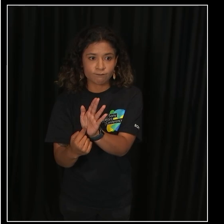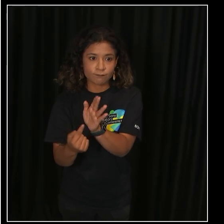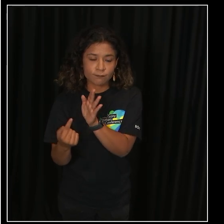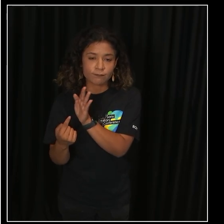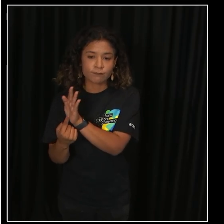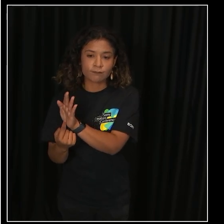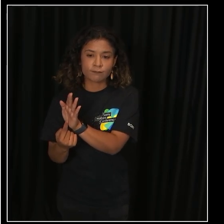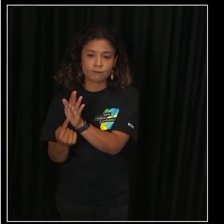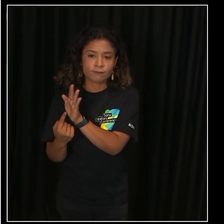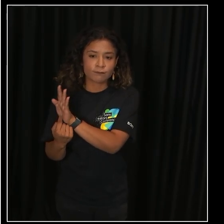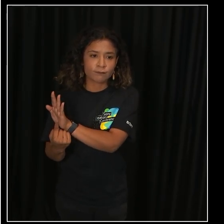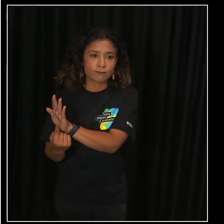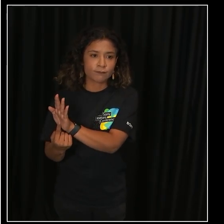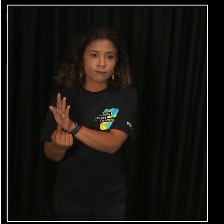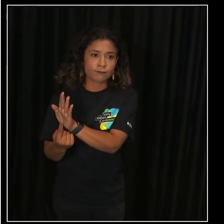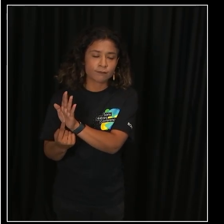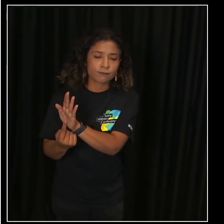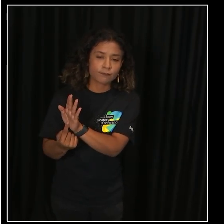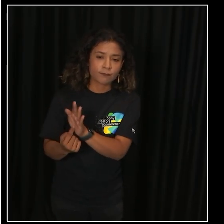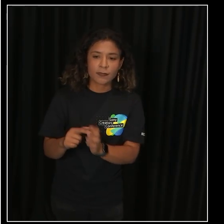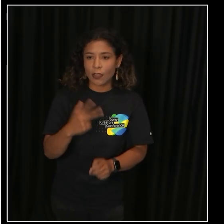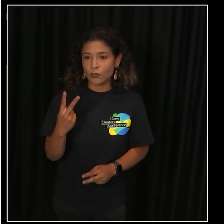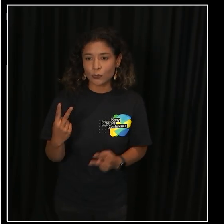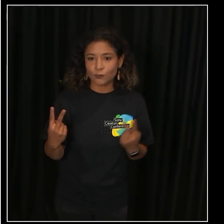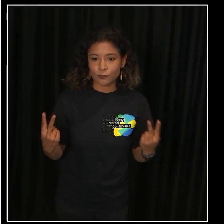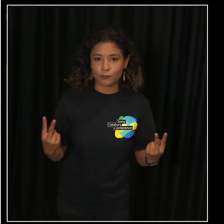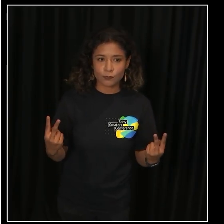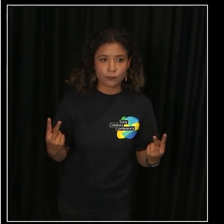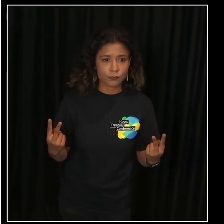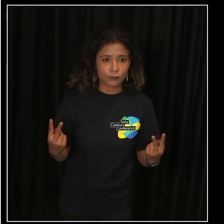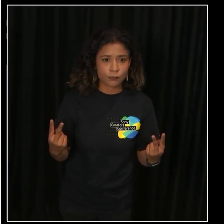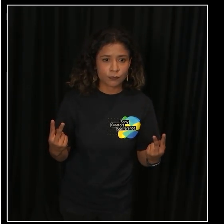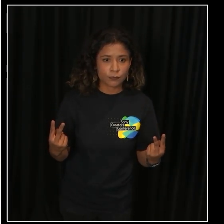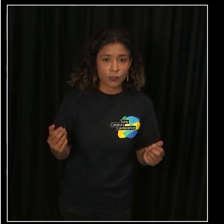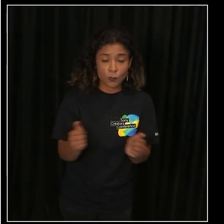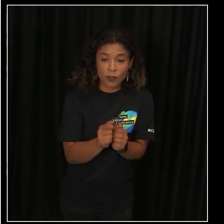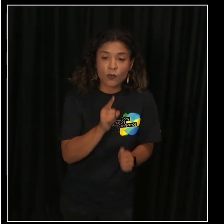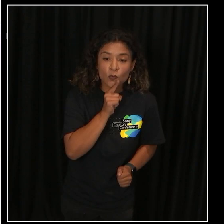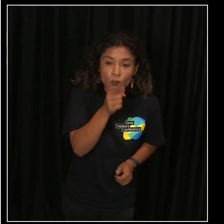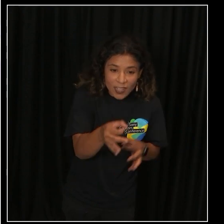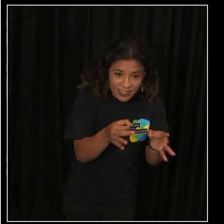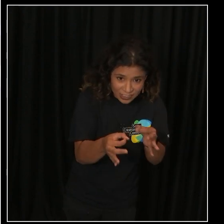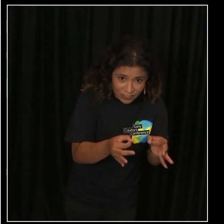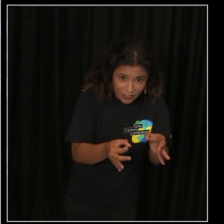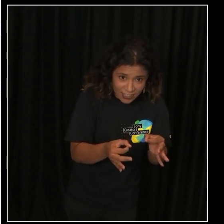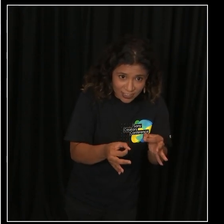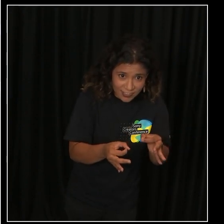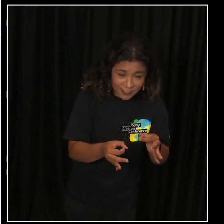and then the extended sample, another two samples. in terms of actual instructions, this broke down